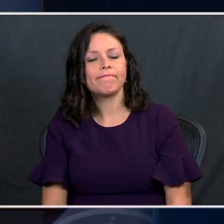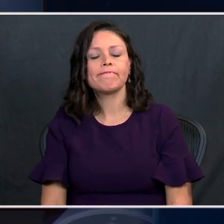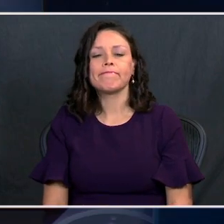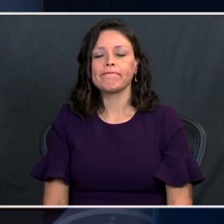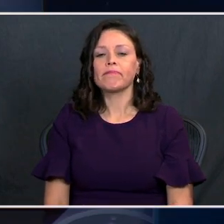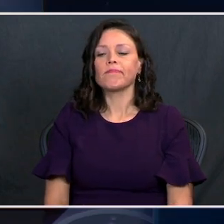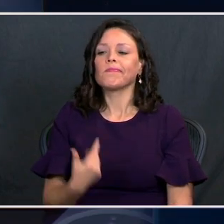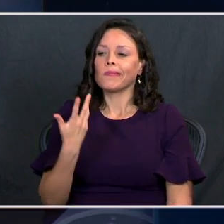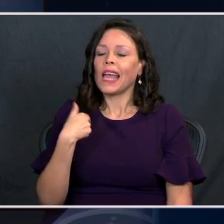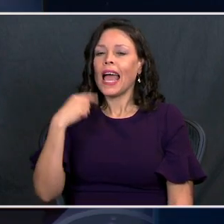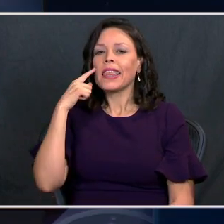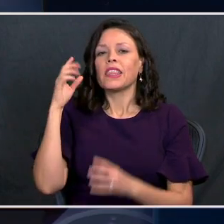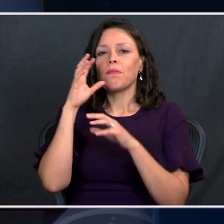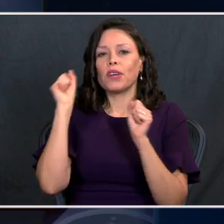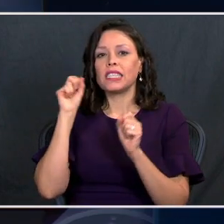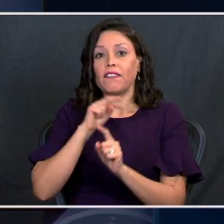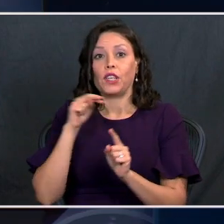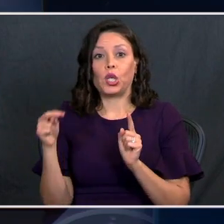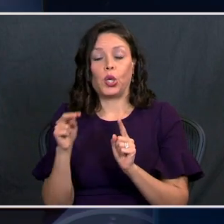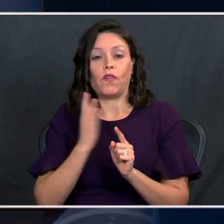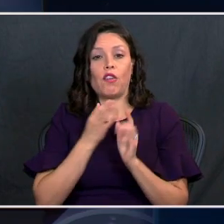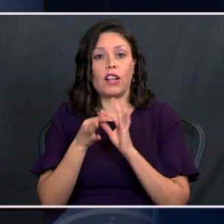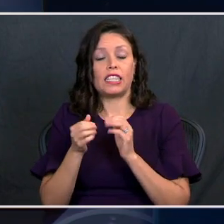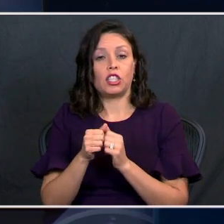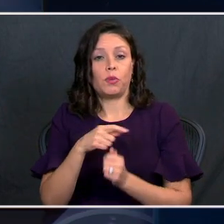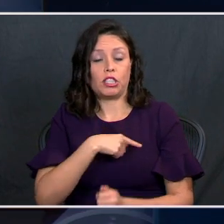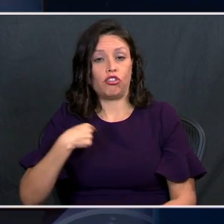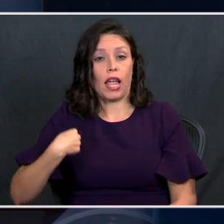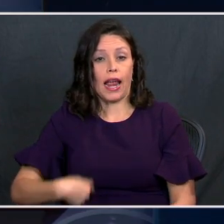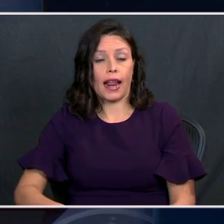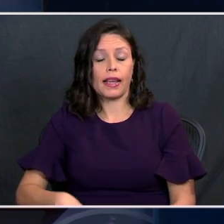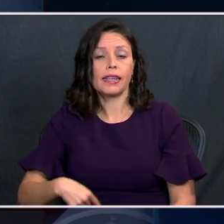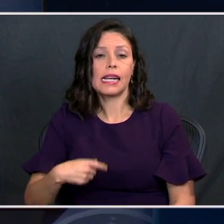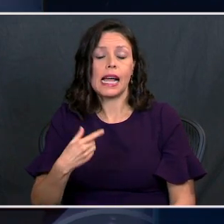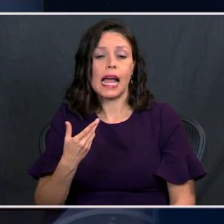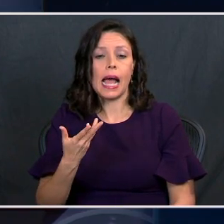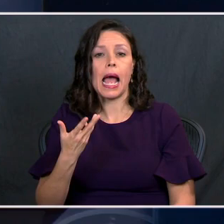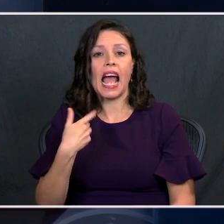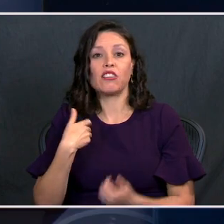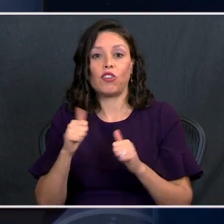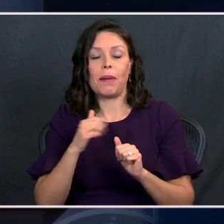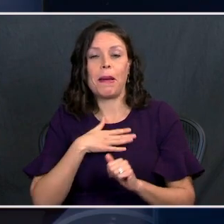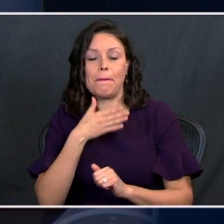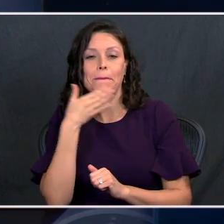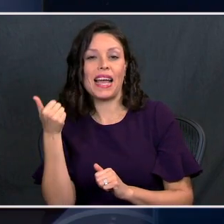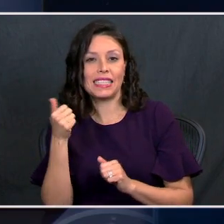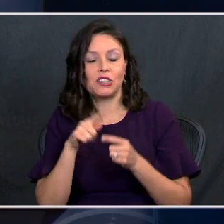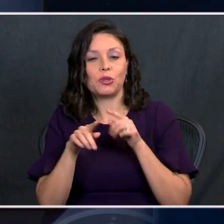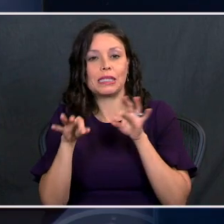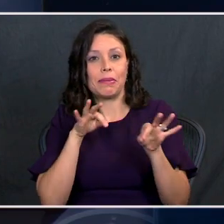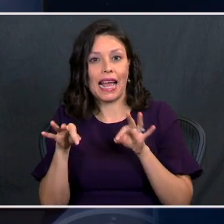I think the President's view on our relationship with China I tried to do my best to convey to all of you.